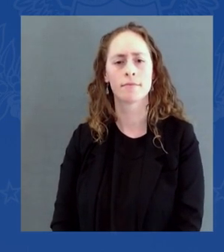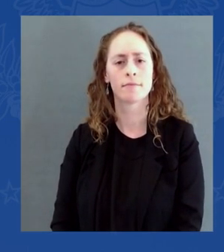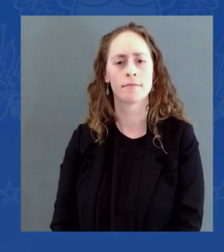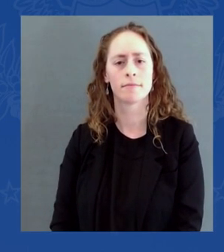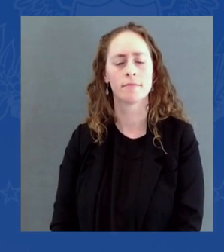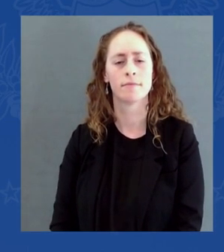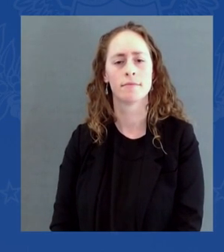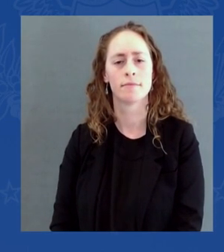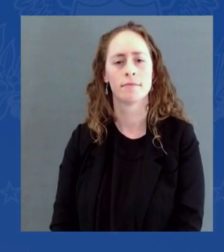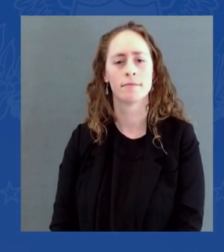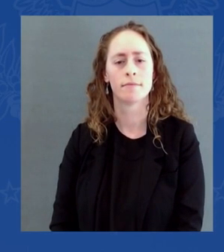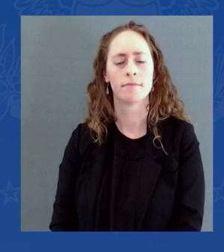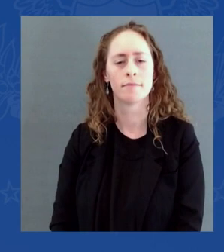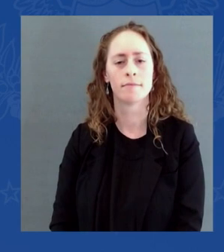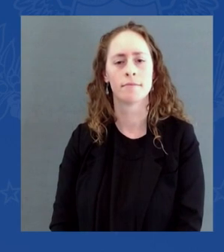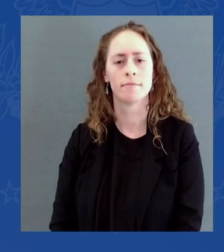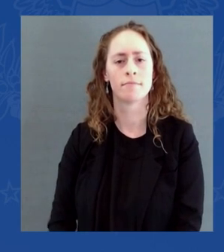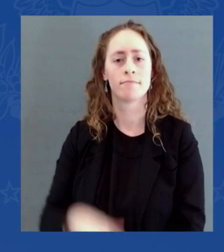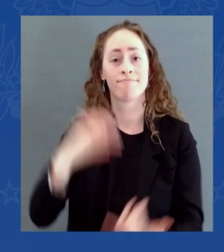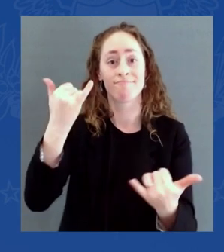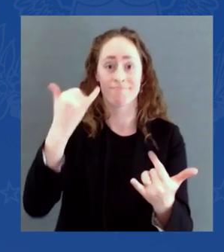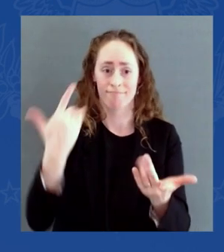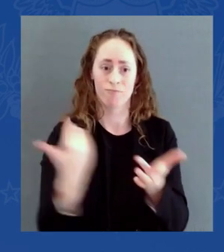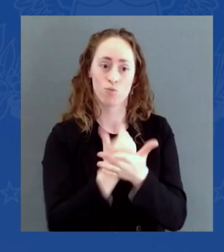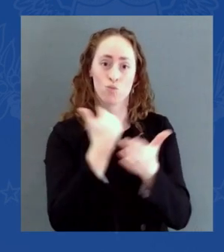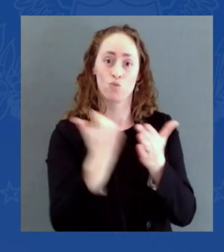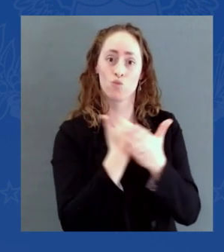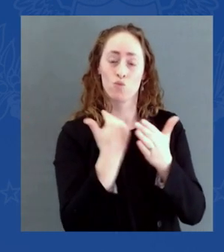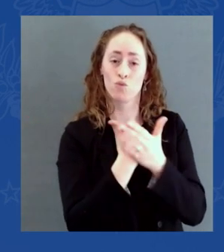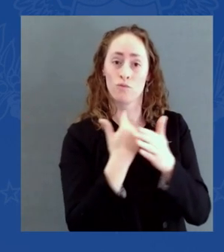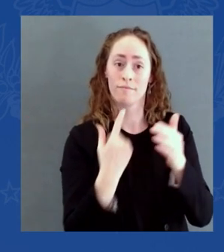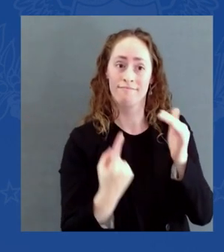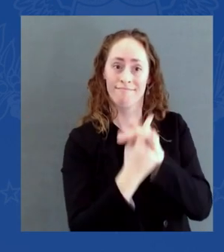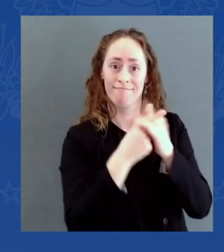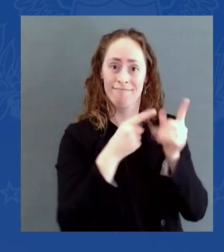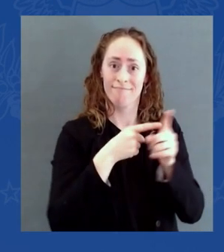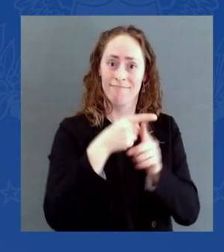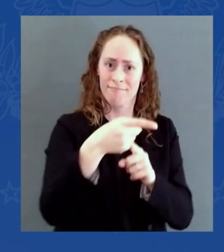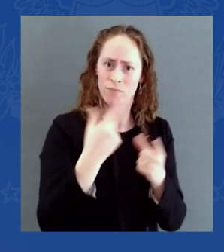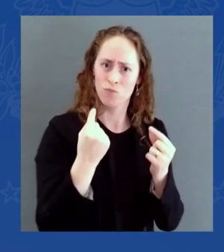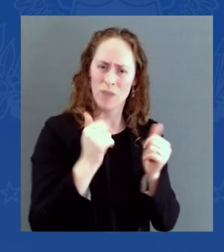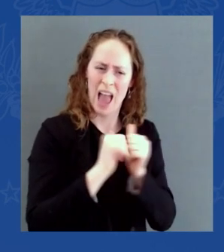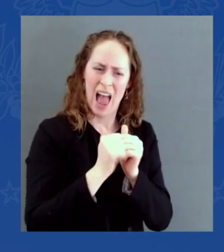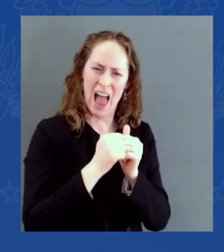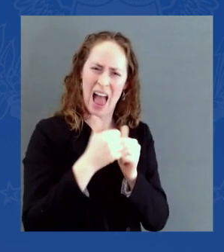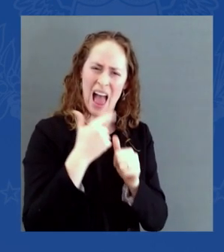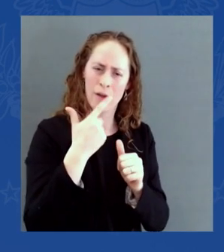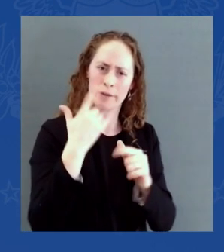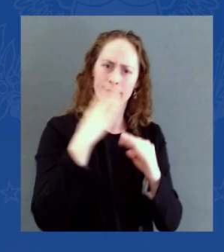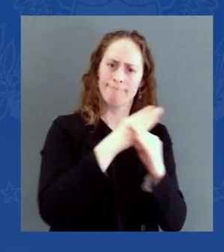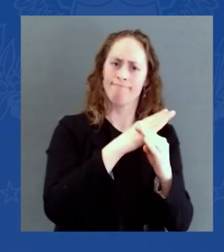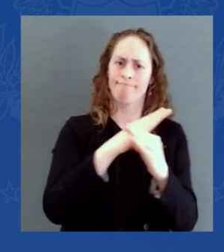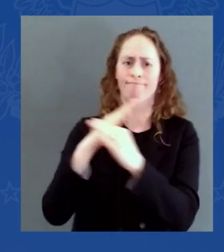(Coughs.) Excuse me. We don't yet believe -- (coughs) -- excuse me -- that additional measures will be needed.